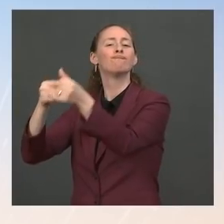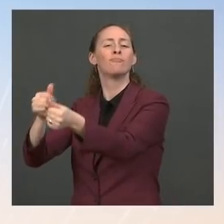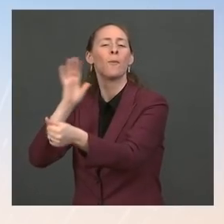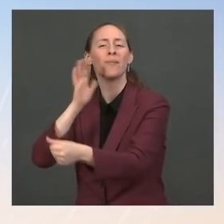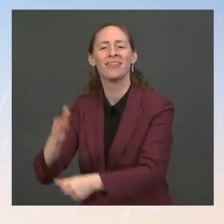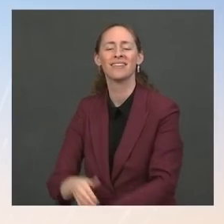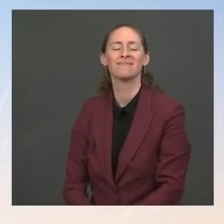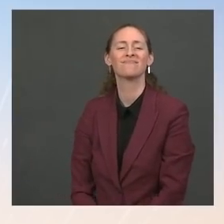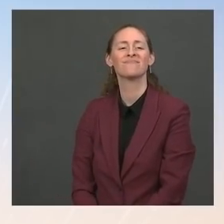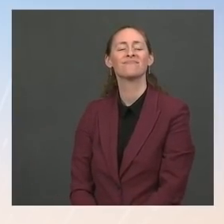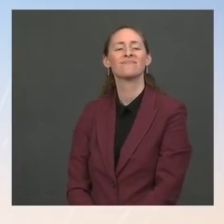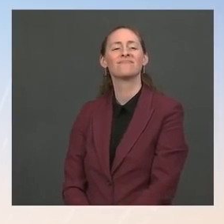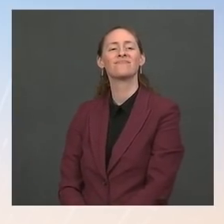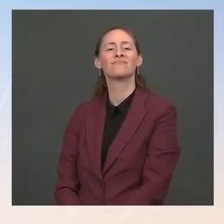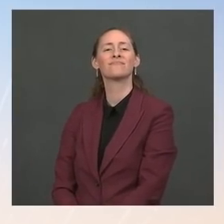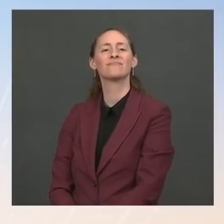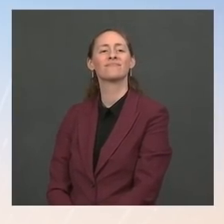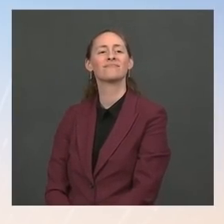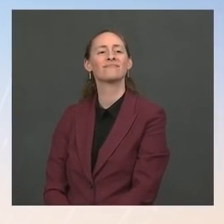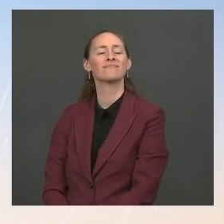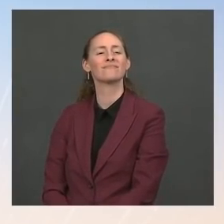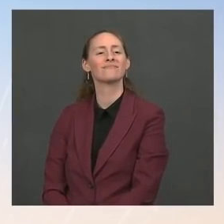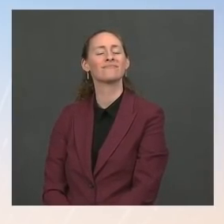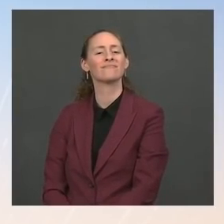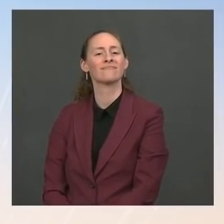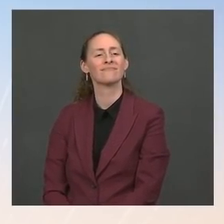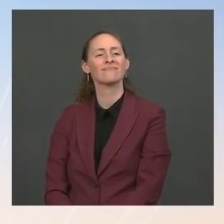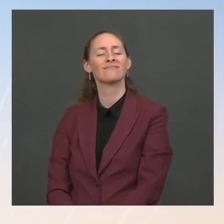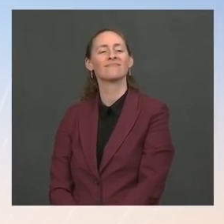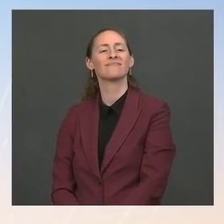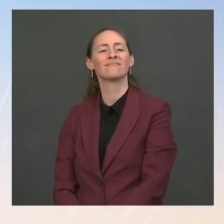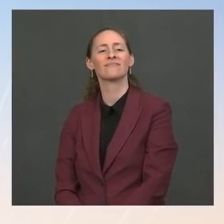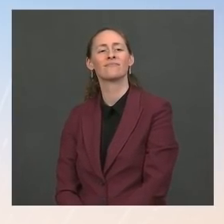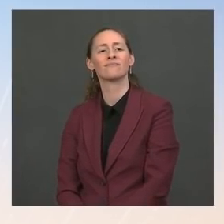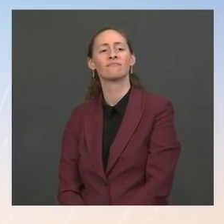my math was a little off there -- he was confirmed by a vote of 89 to 4.